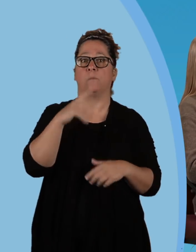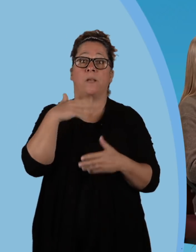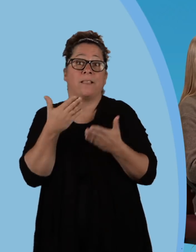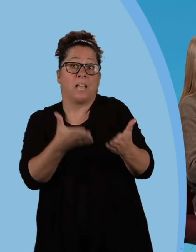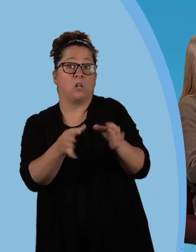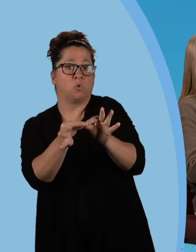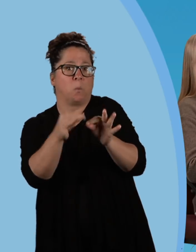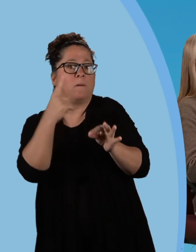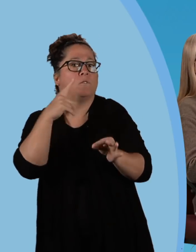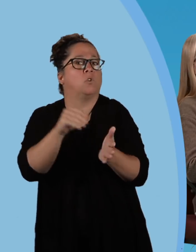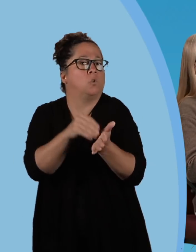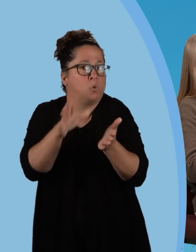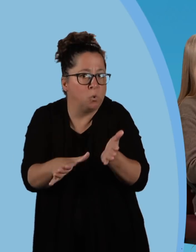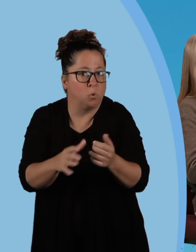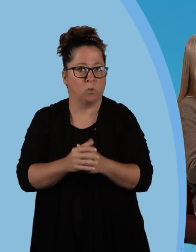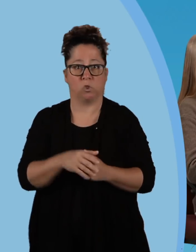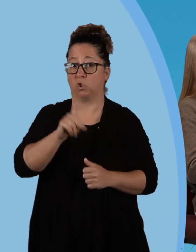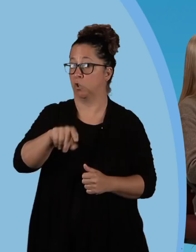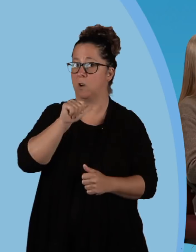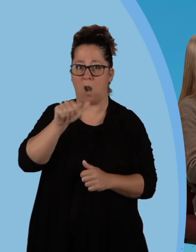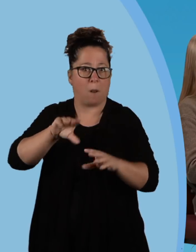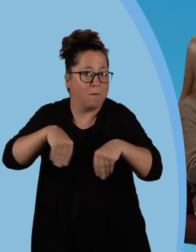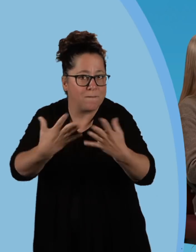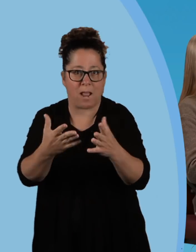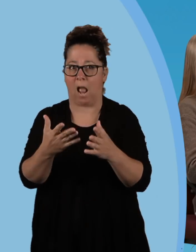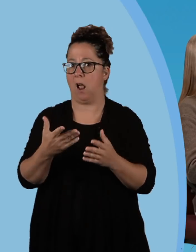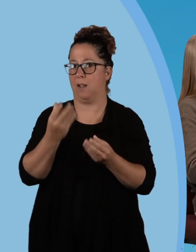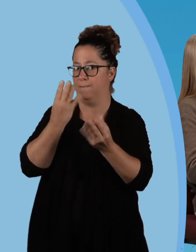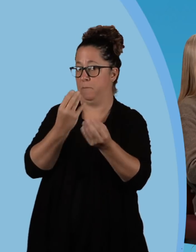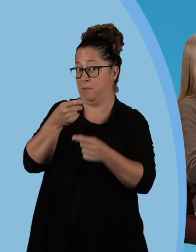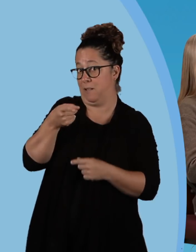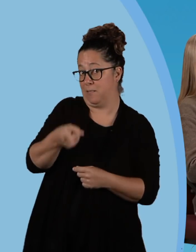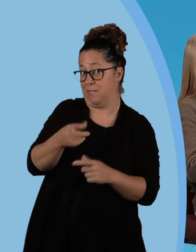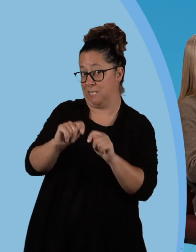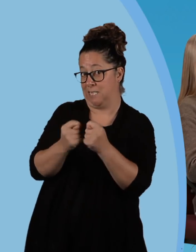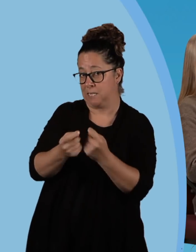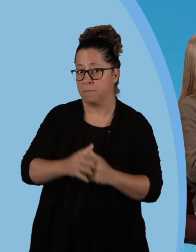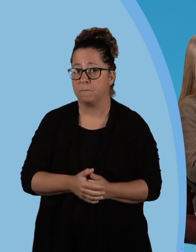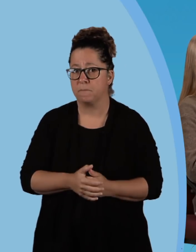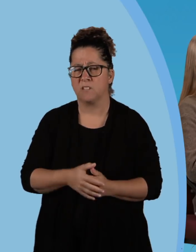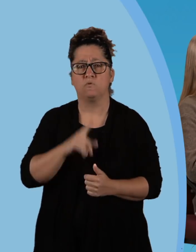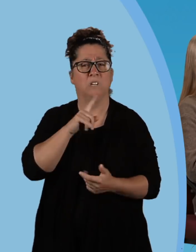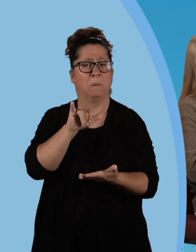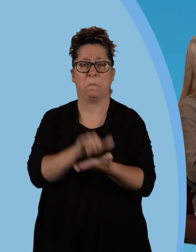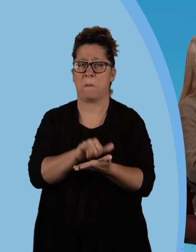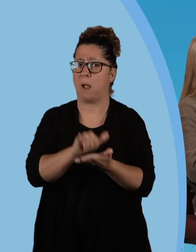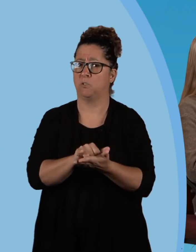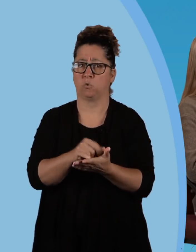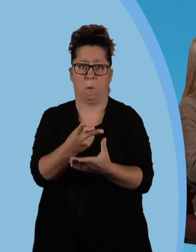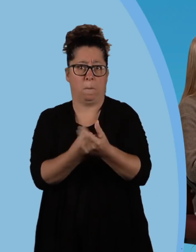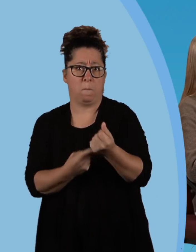They can, if they are there interpreting for the student, then they should not be providing information to the team as well.